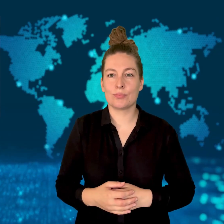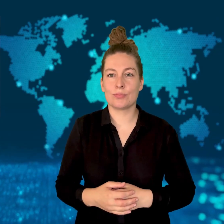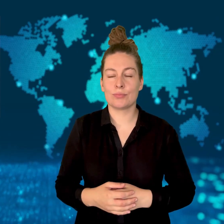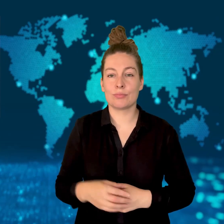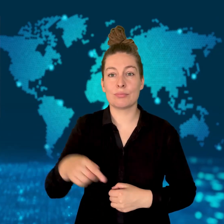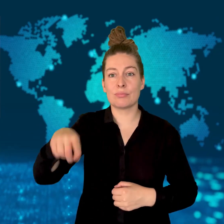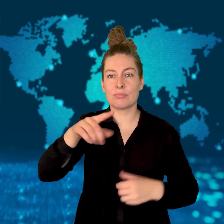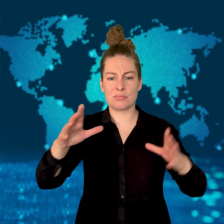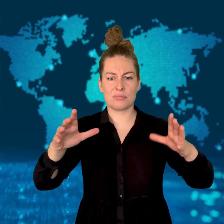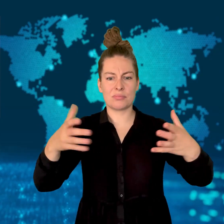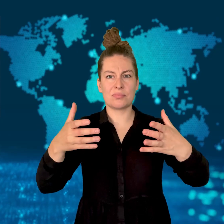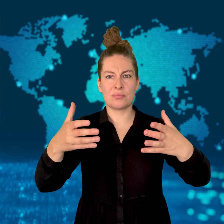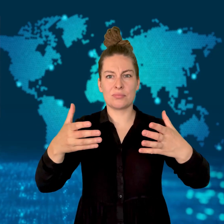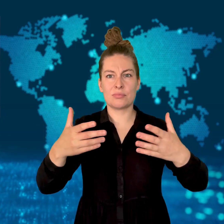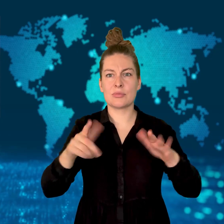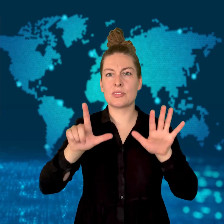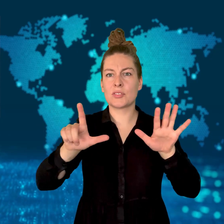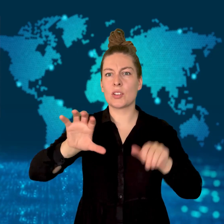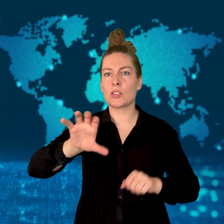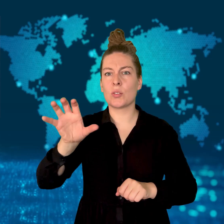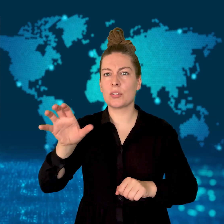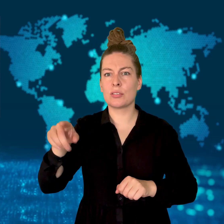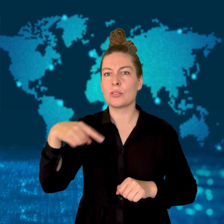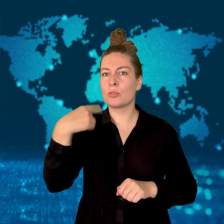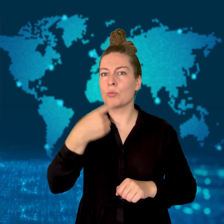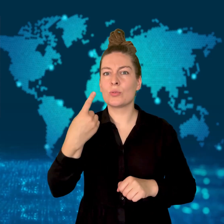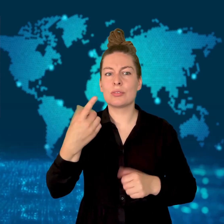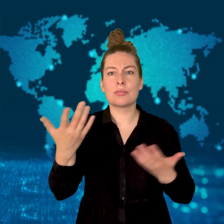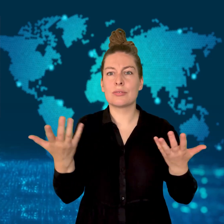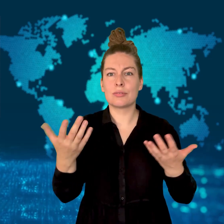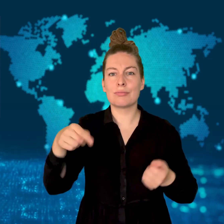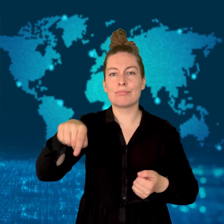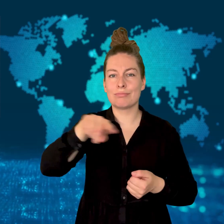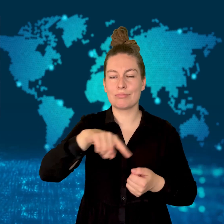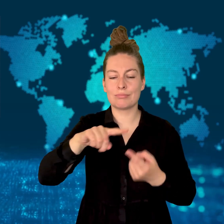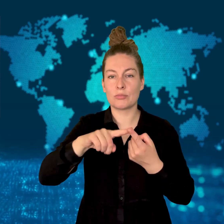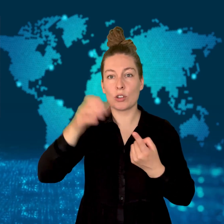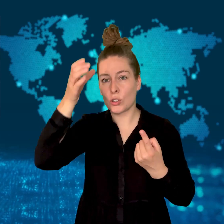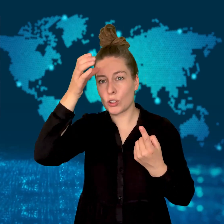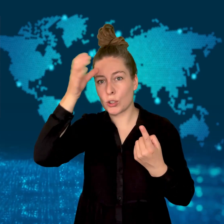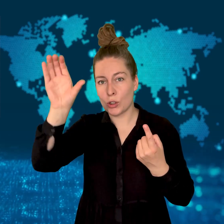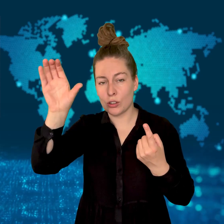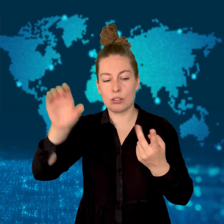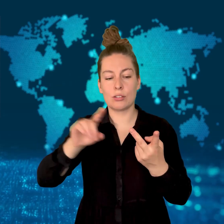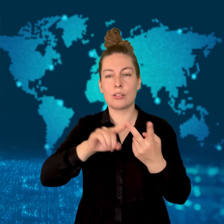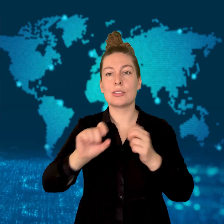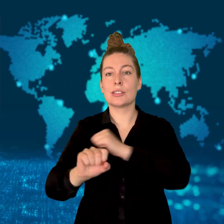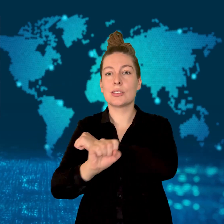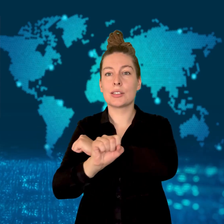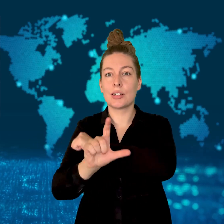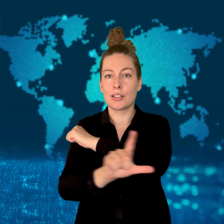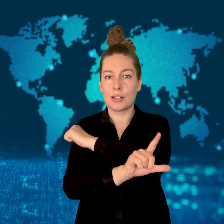South Africa and Zambia.